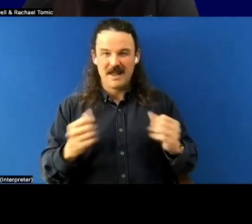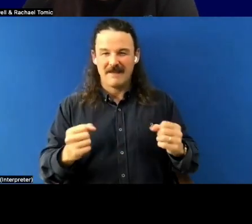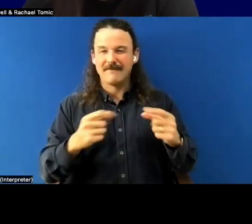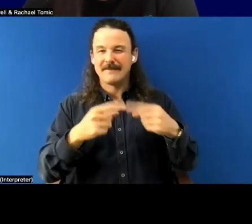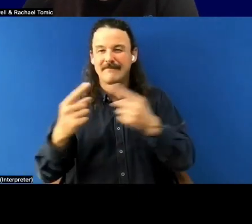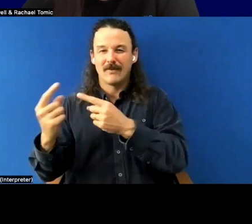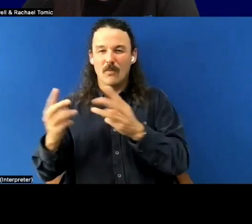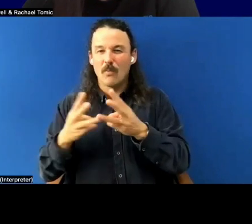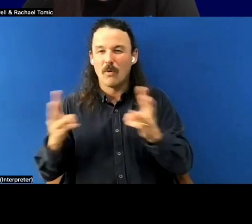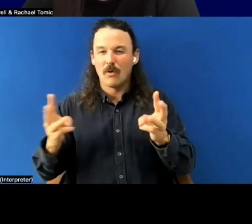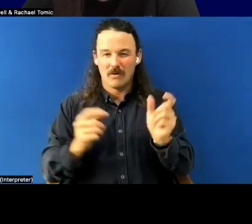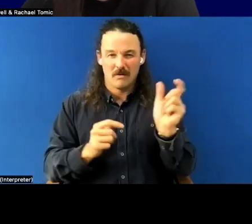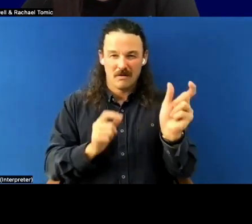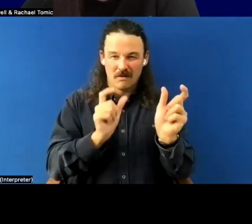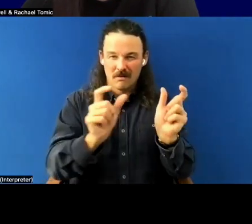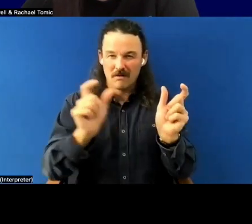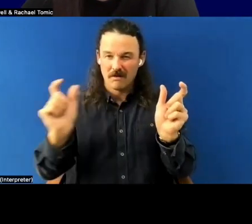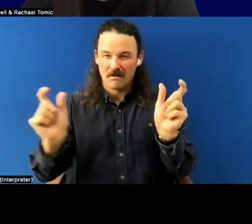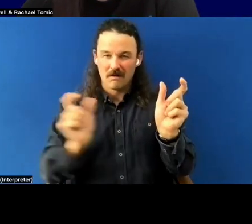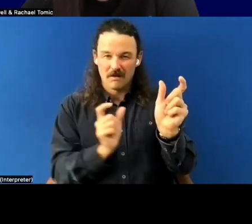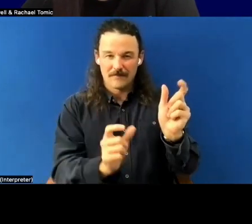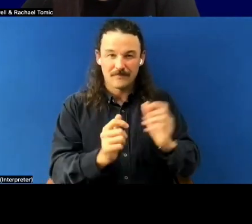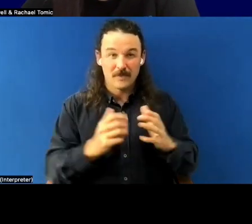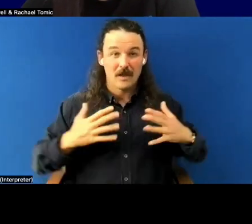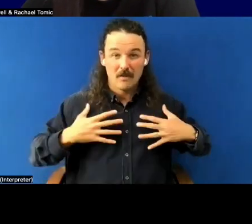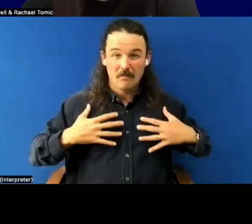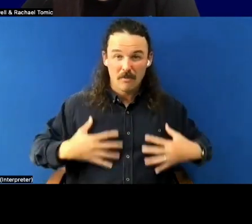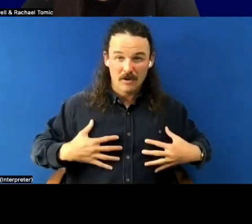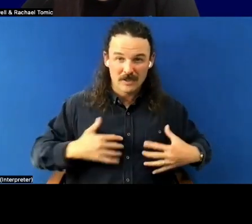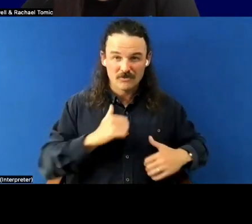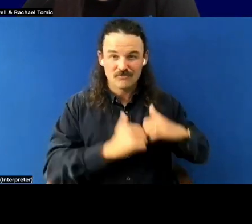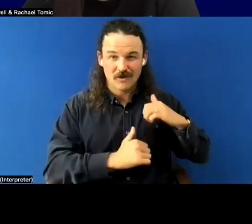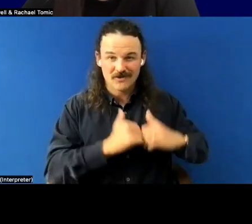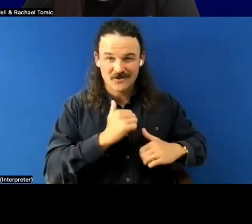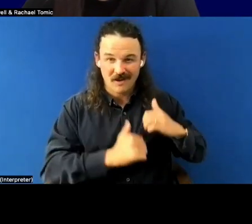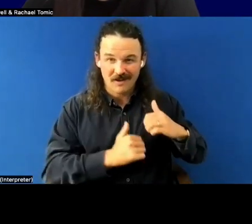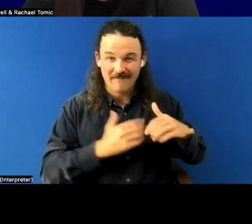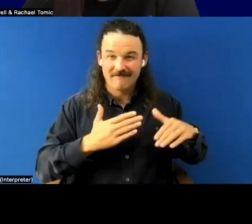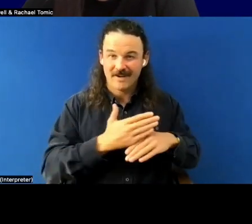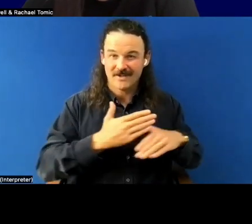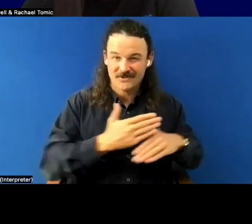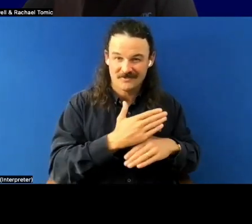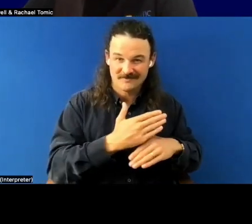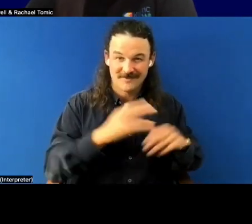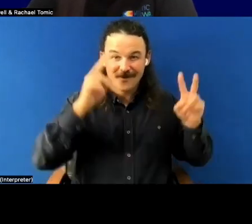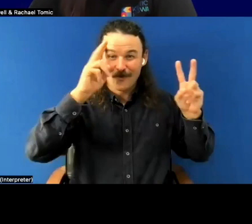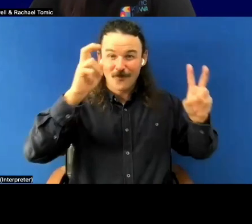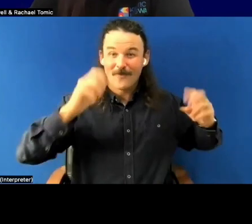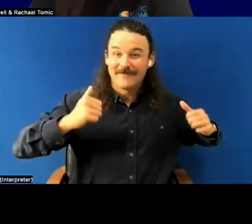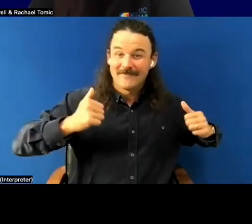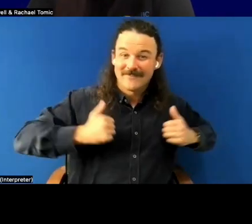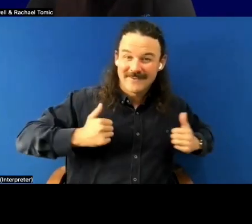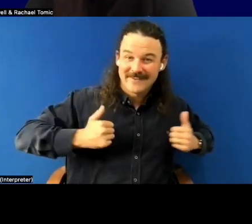we've got "Body structure and function" with a label of "fitness" and a kid on a cute little